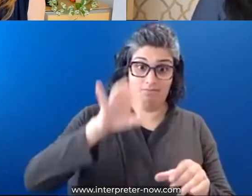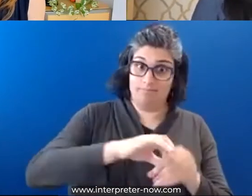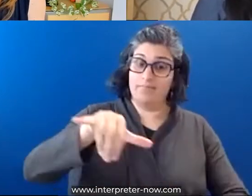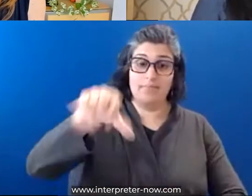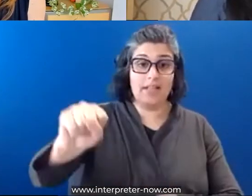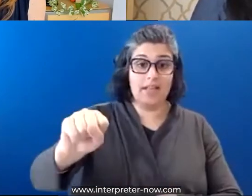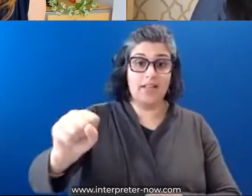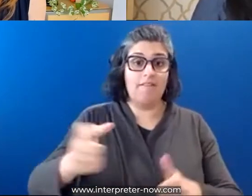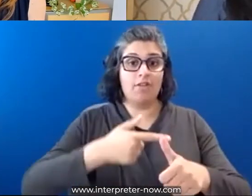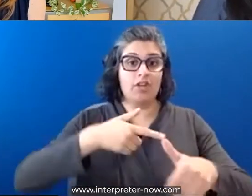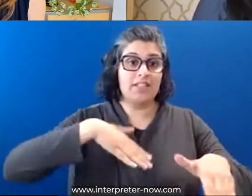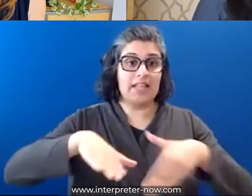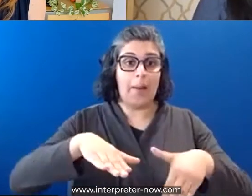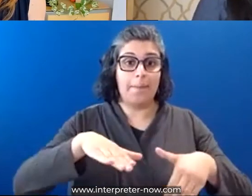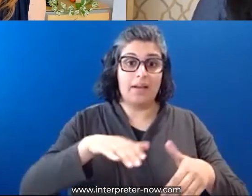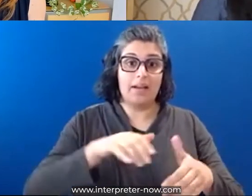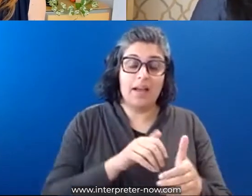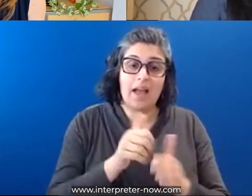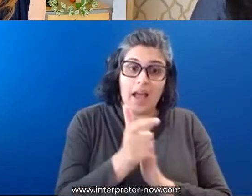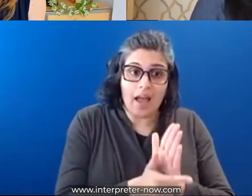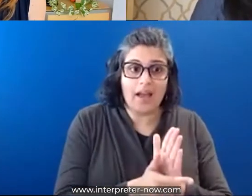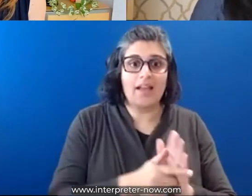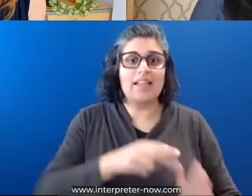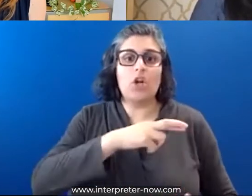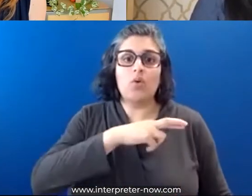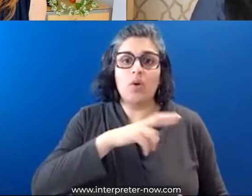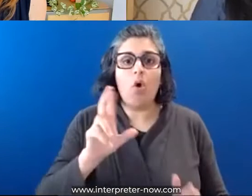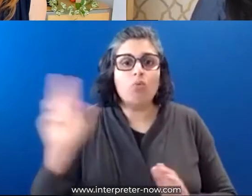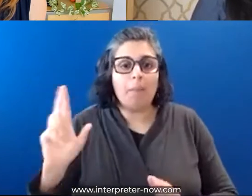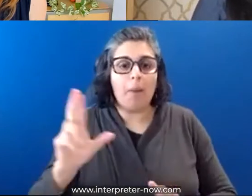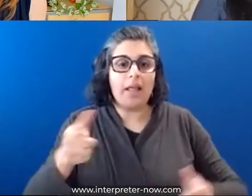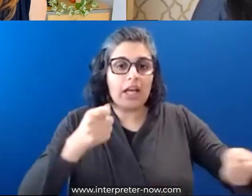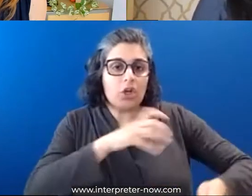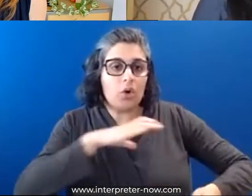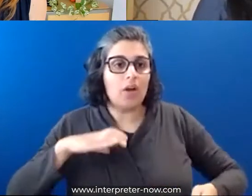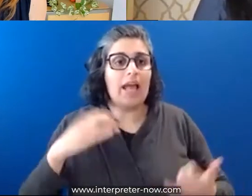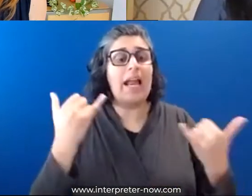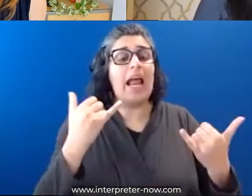in a Republican controlled Congress. And today, almost 20,000 people are home because of this law.